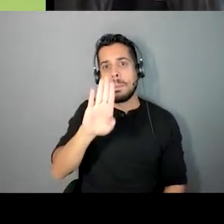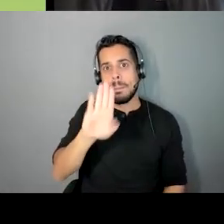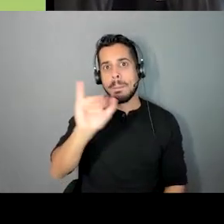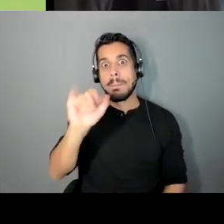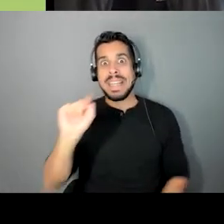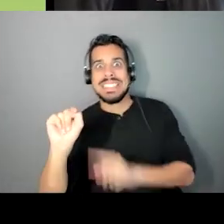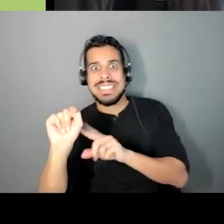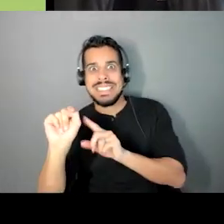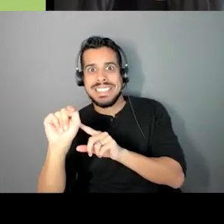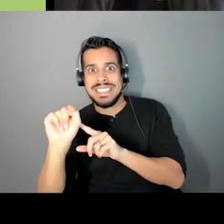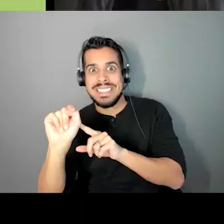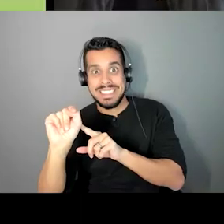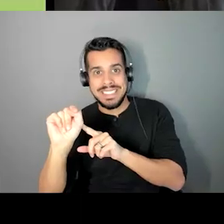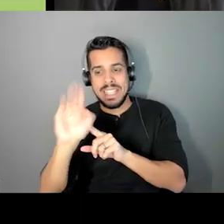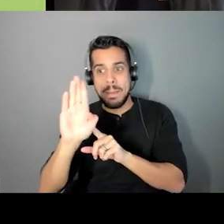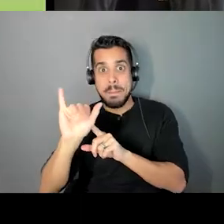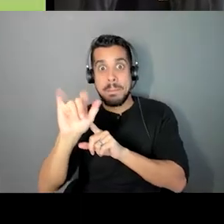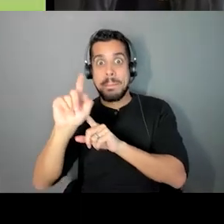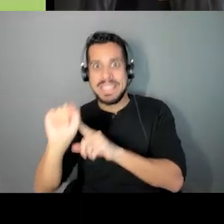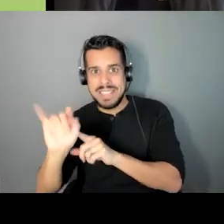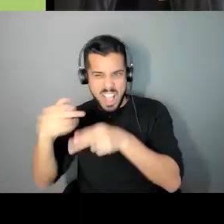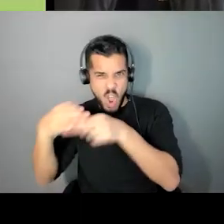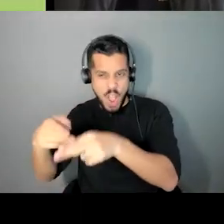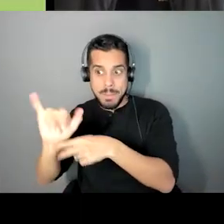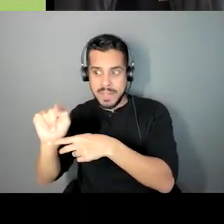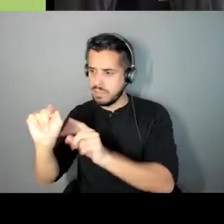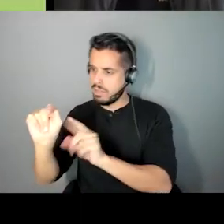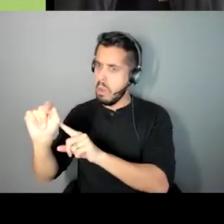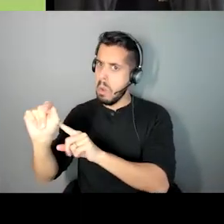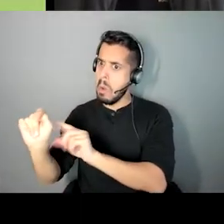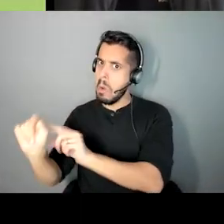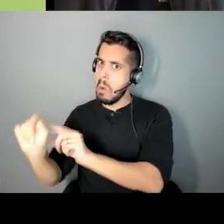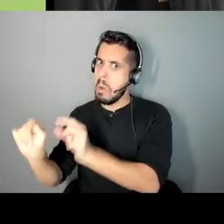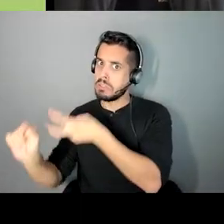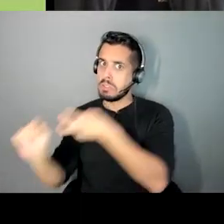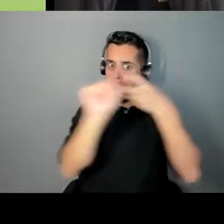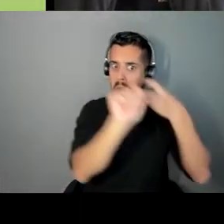And, uh... I took the, uh... the binary bit and created the acronym Blind Institute of Technology.